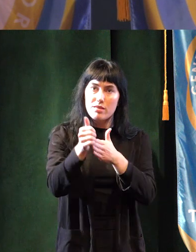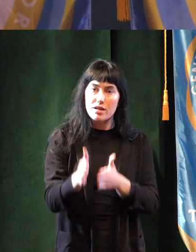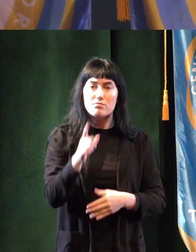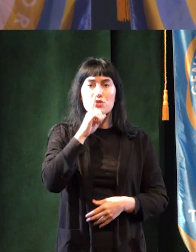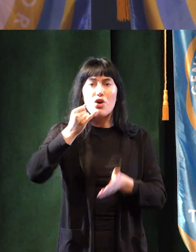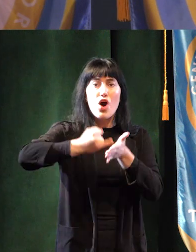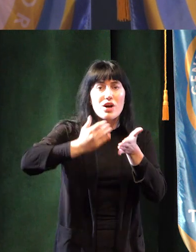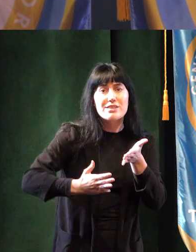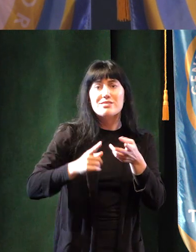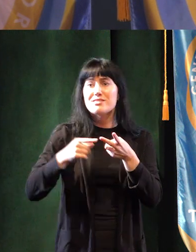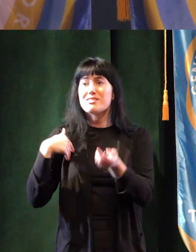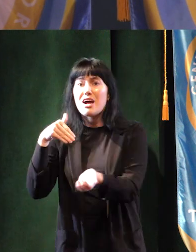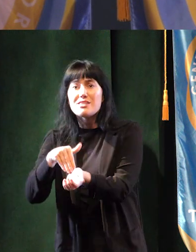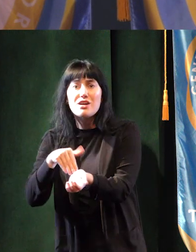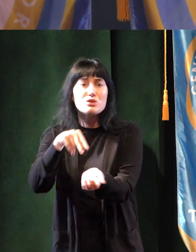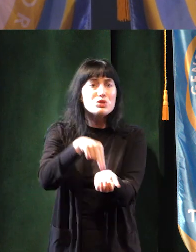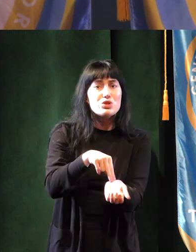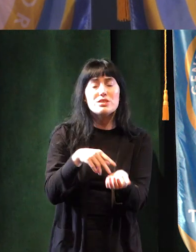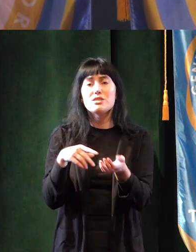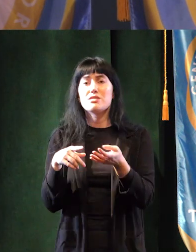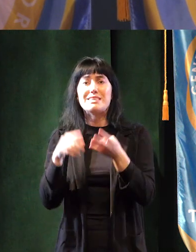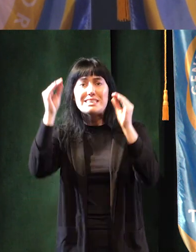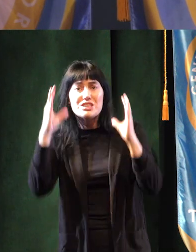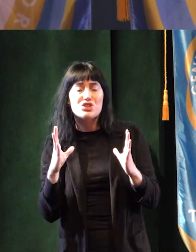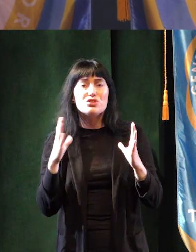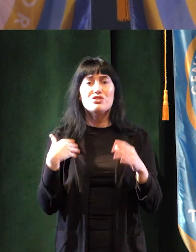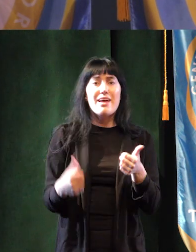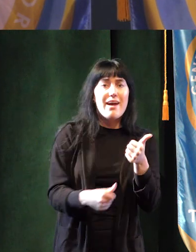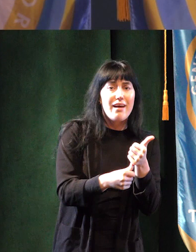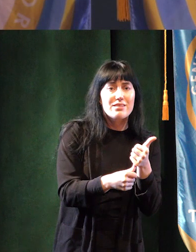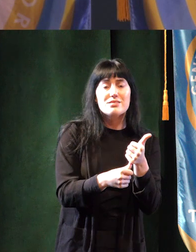you're the artists doctors and nurses the teachers in aids